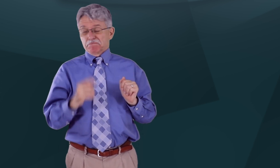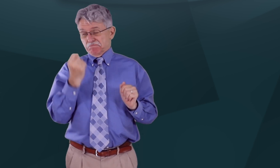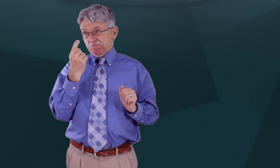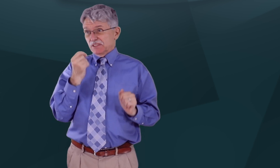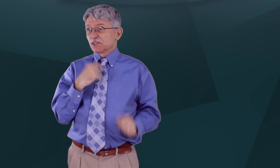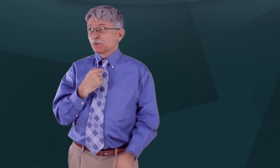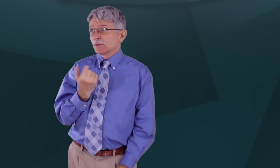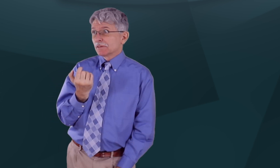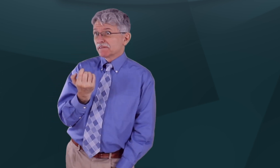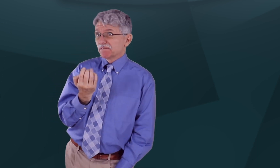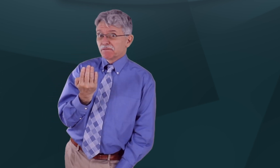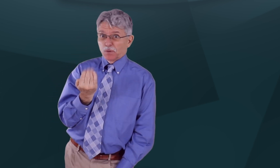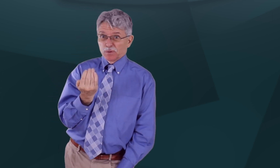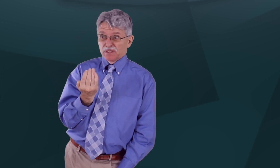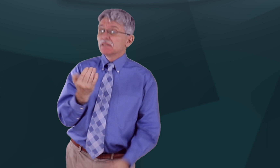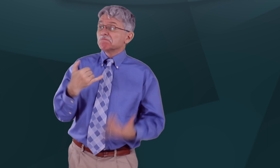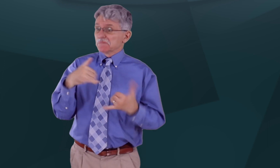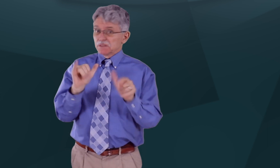And she was probably, what? Fourteen years old.